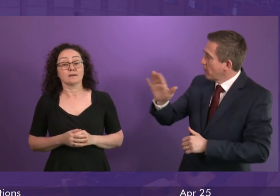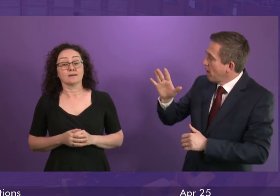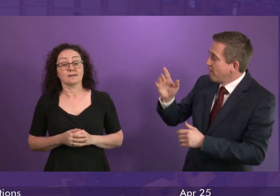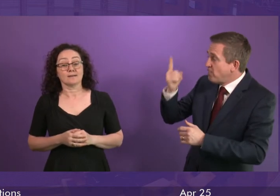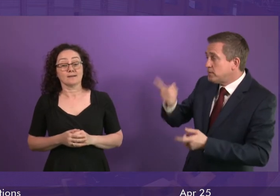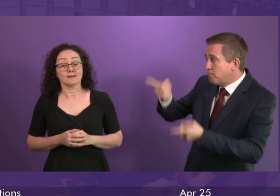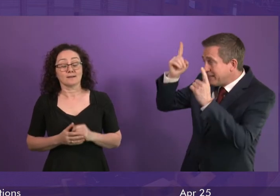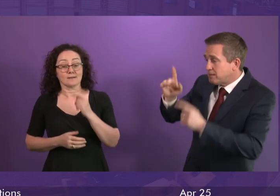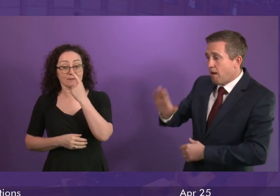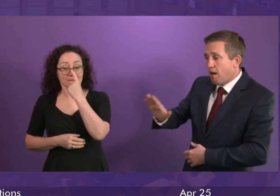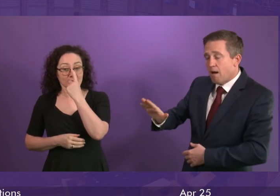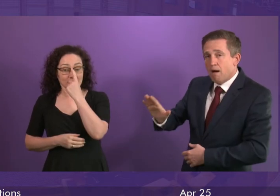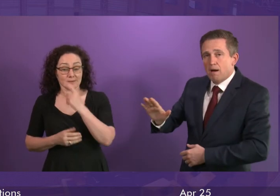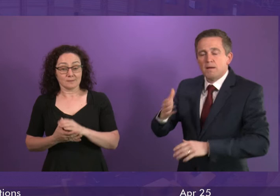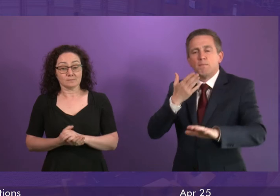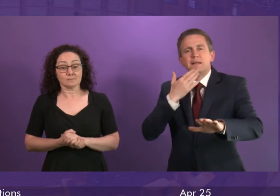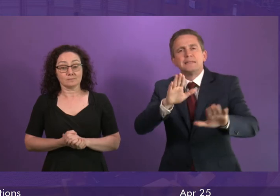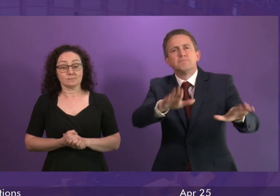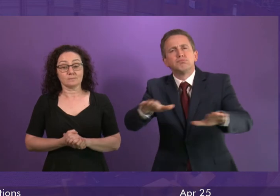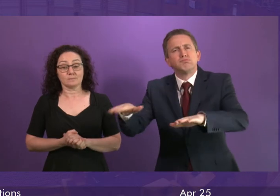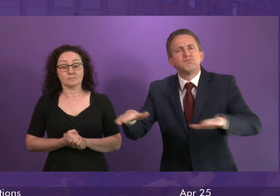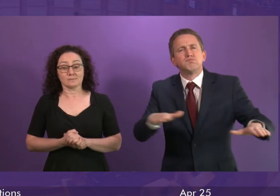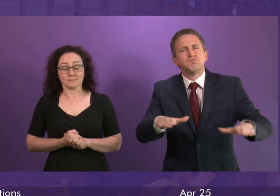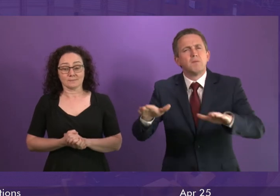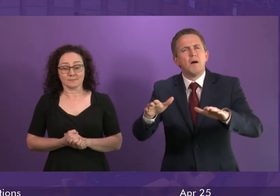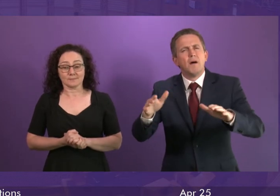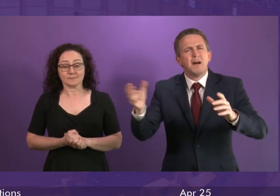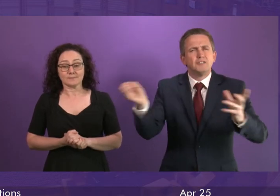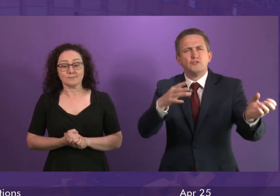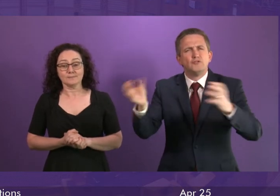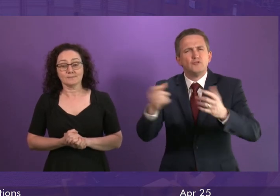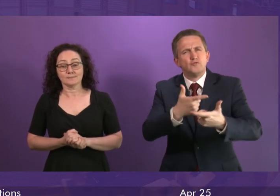I ask everybody, please, to keep the noise down. Just a few minutes ago, we were talking